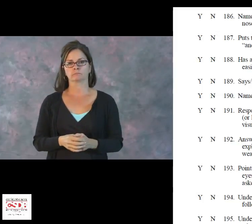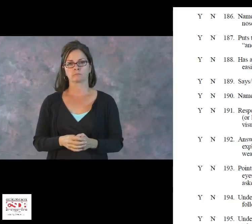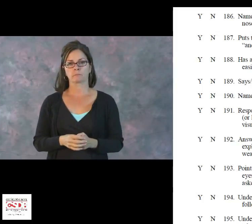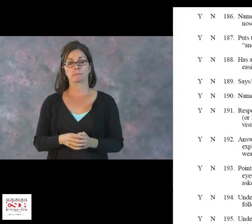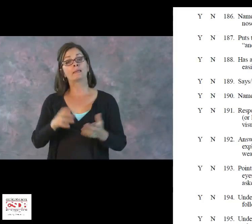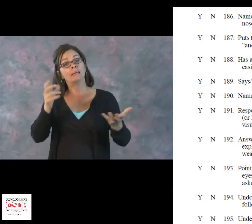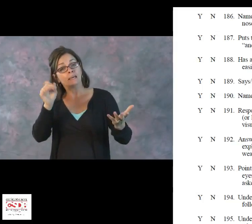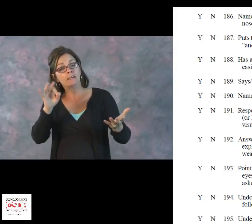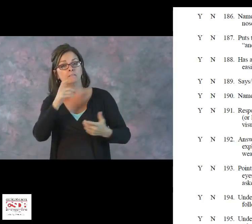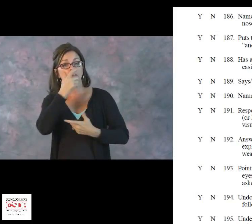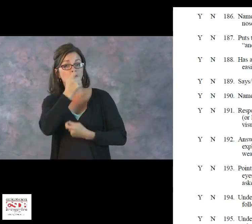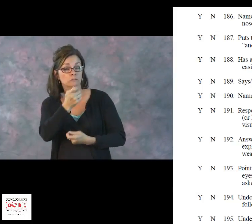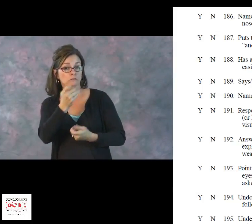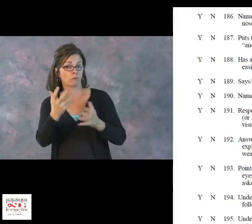If you're interested in having a copy